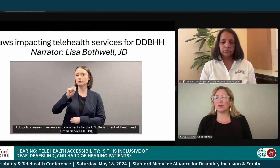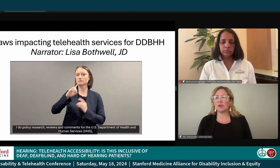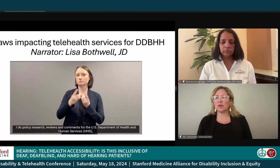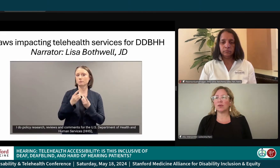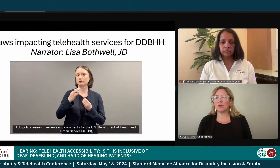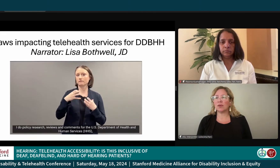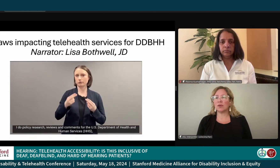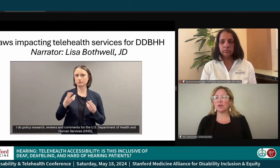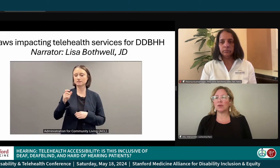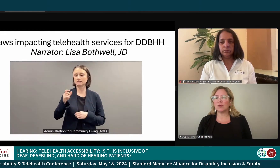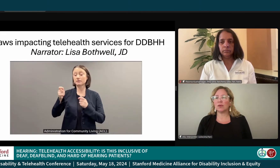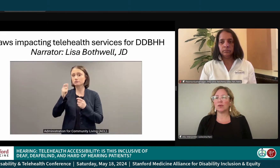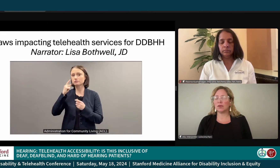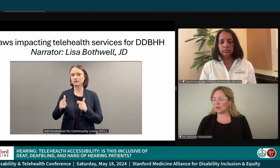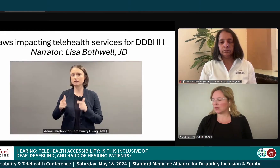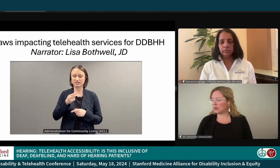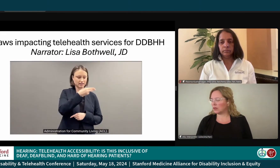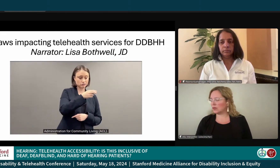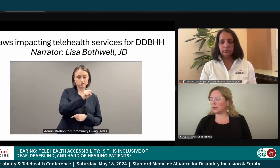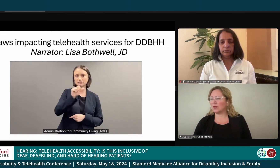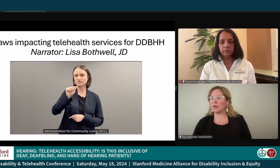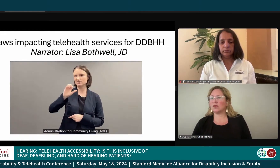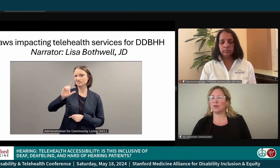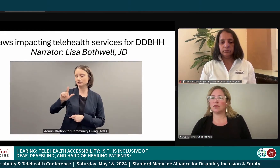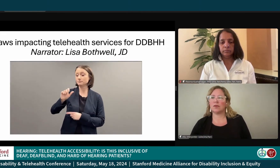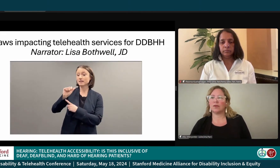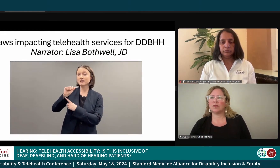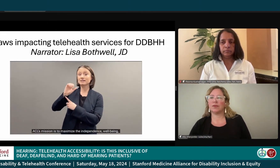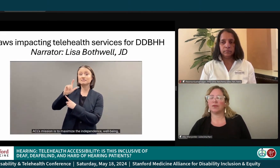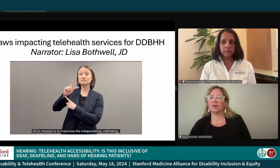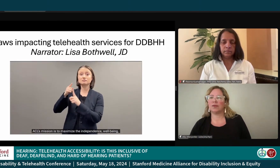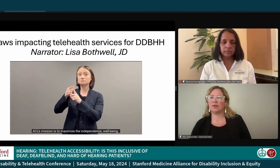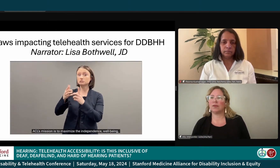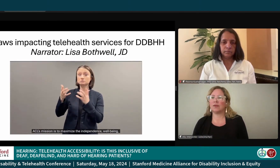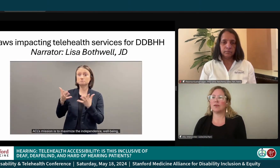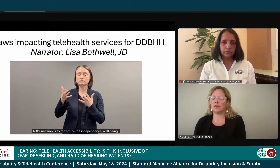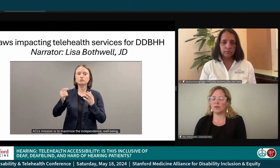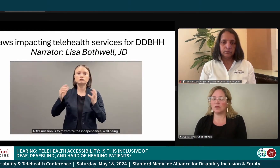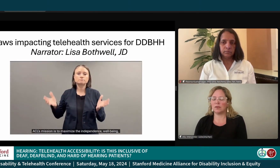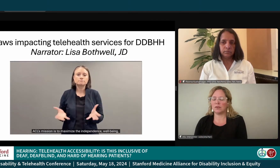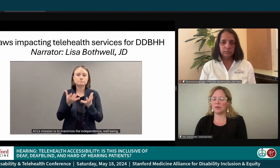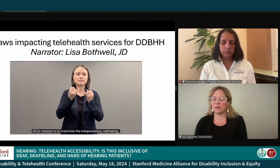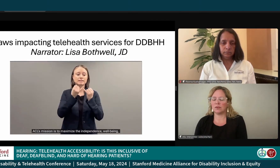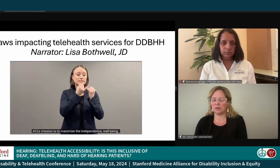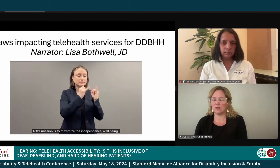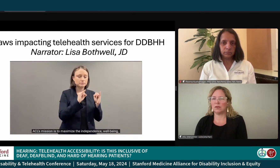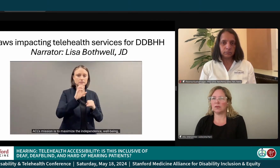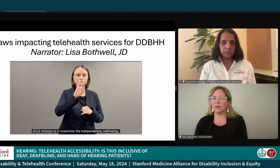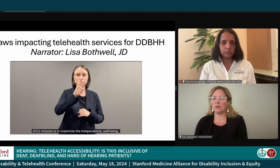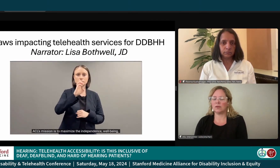reviews and the administration for Community Lum ACL. ACL's mission to maximize the independence,